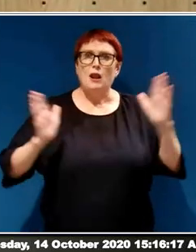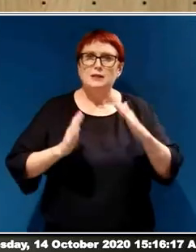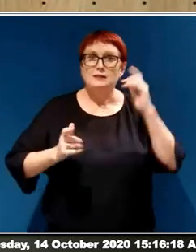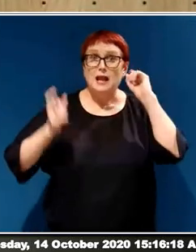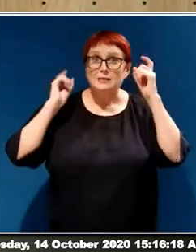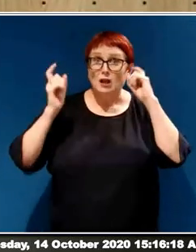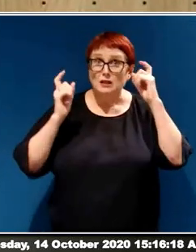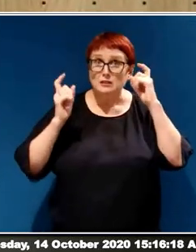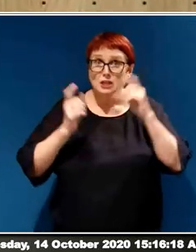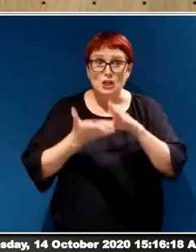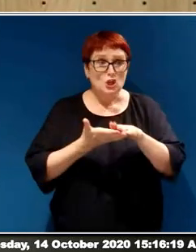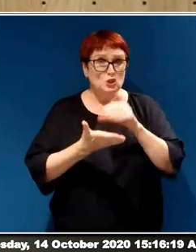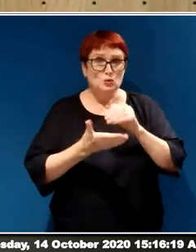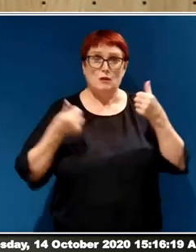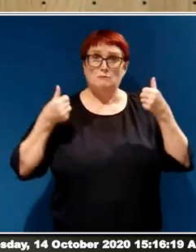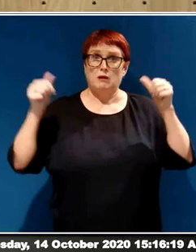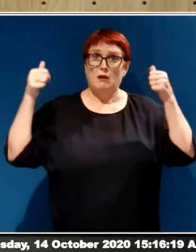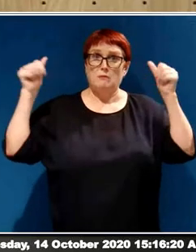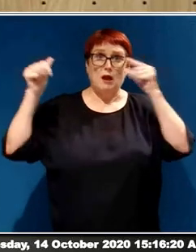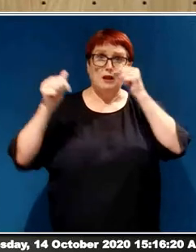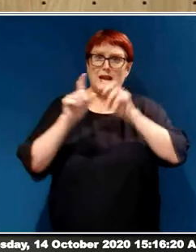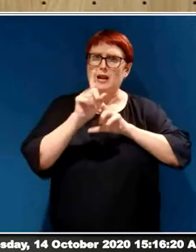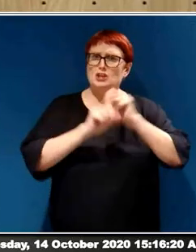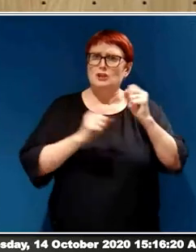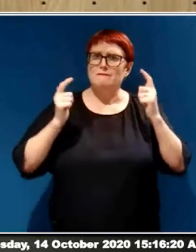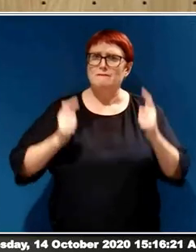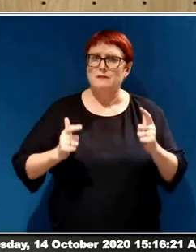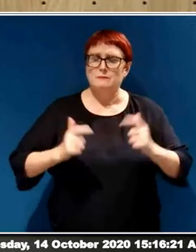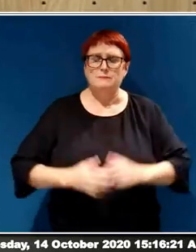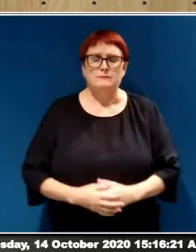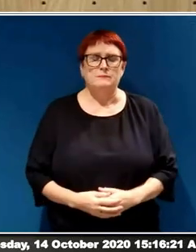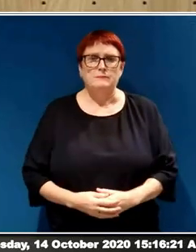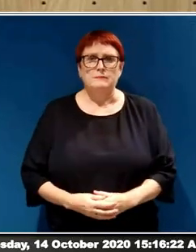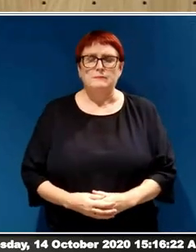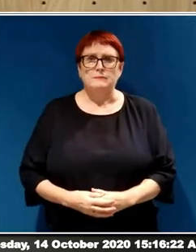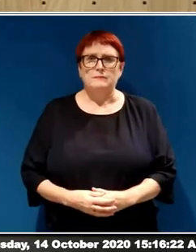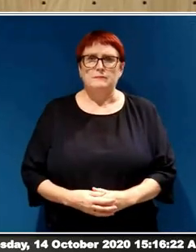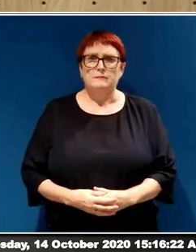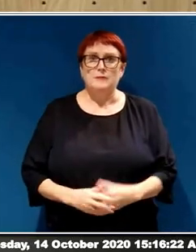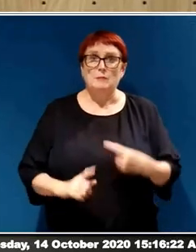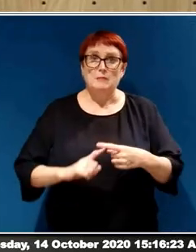And if we look at what we've heard this week, evidence-informed adjustments to